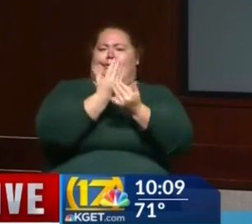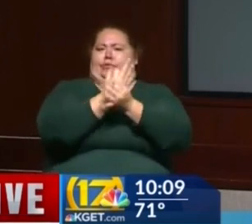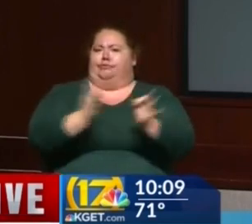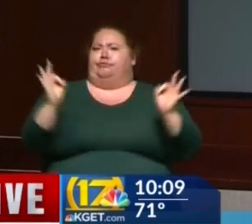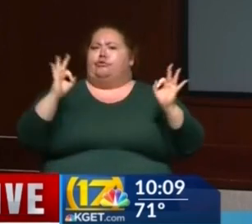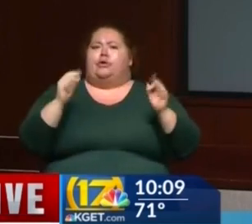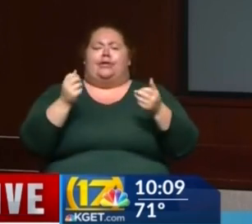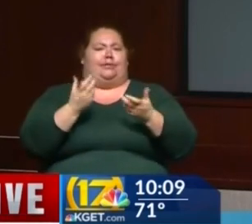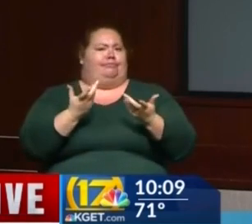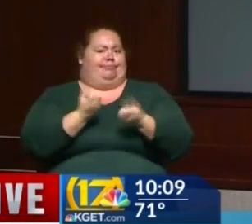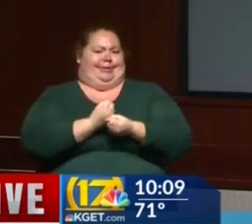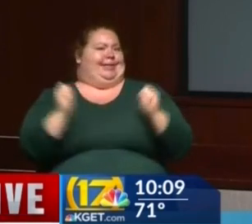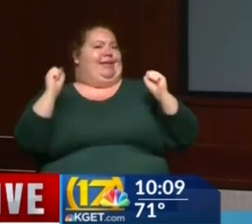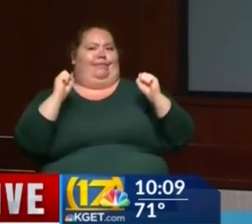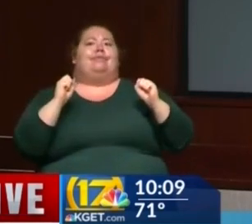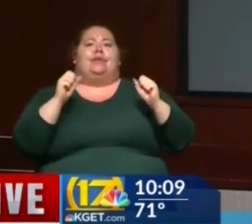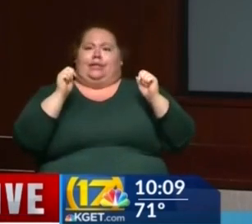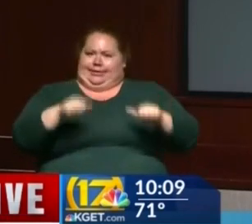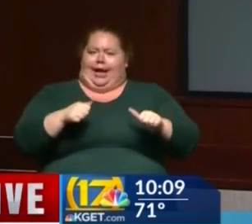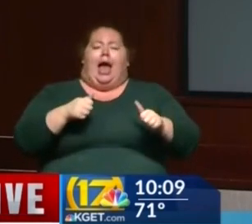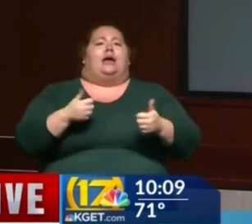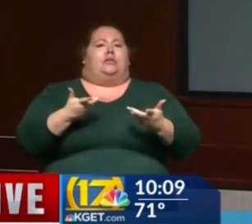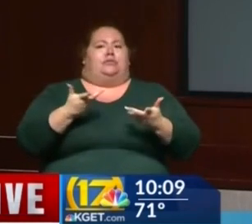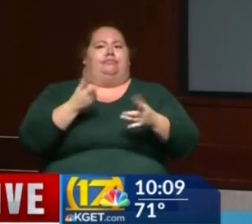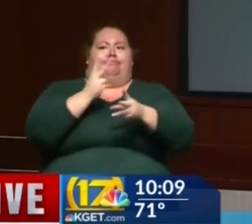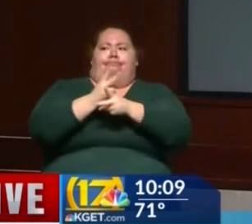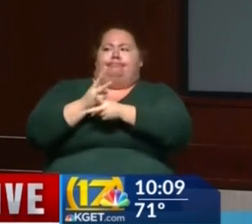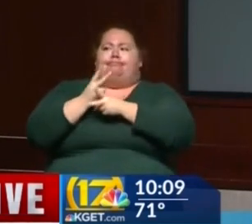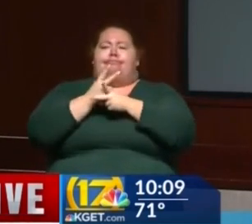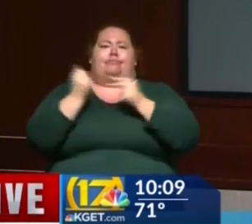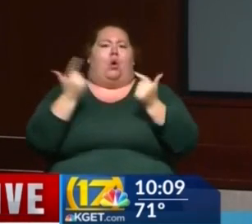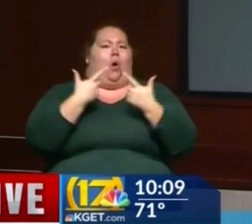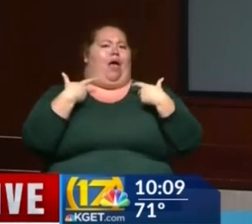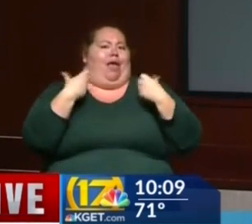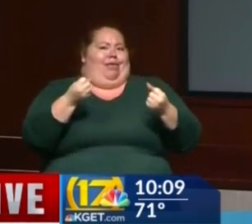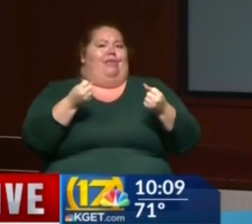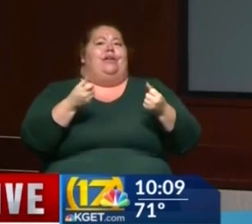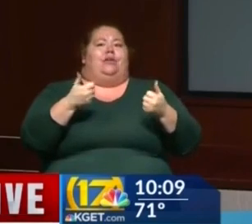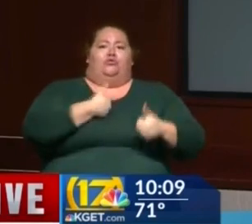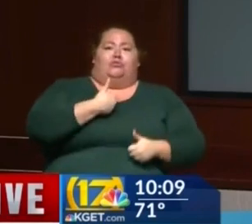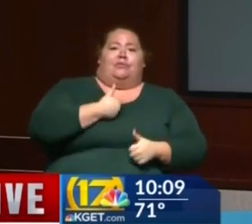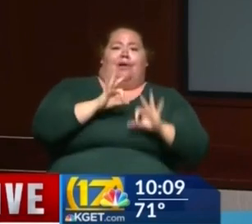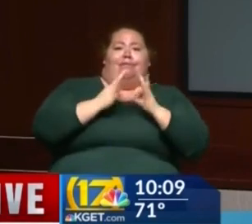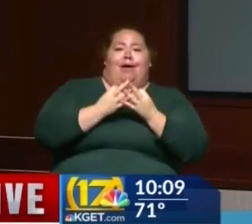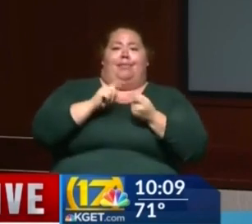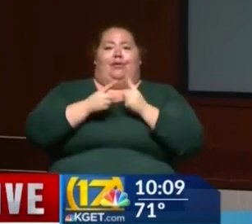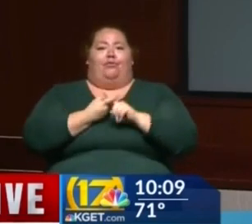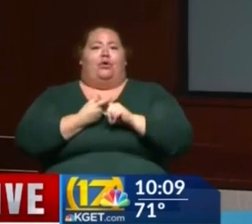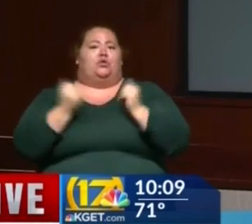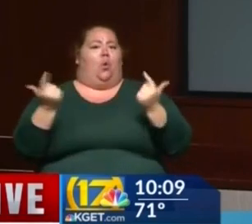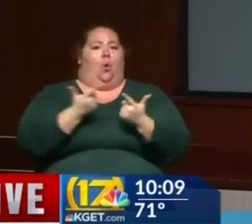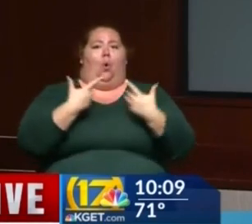COMMENTS BY ENCOURAGING EVERYONE TO GET A FLU SHOT IT'S AN EASY FREE AND SAFE ACTION